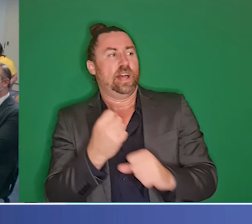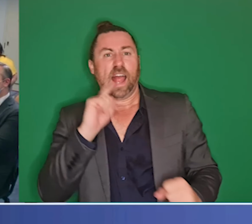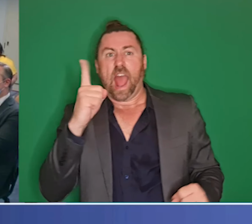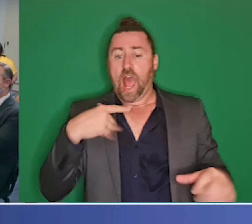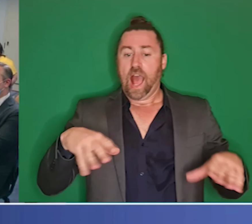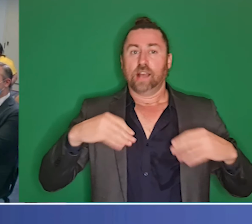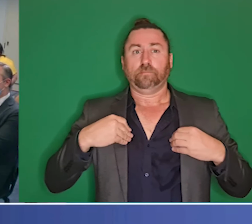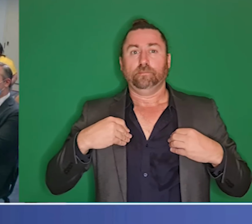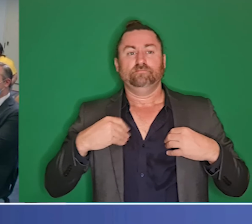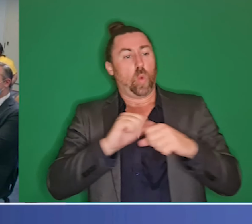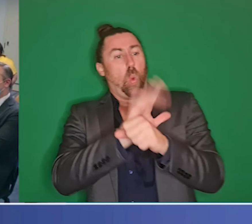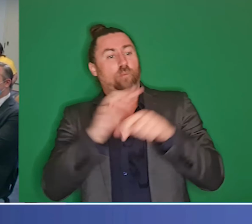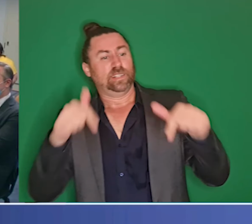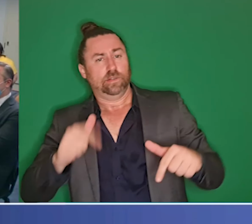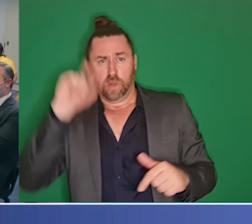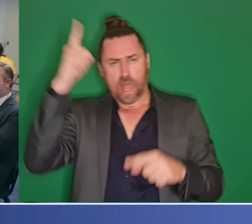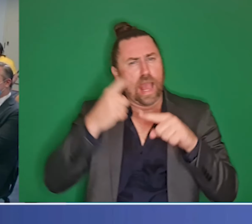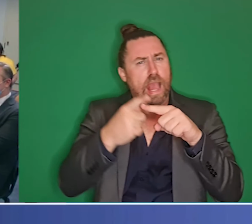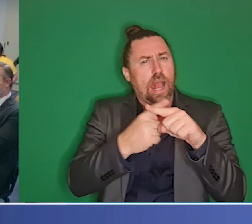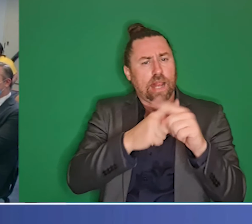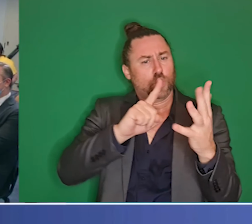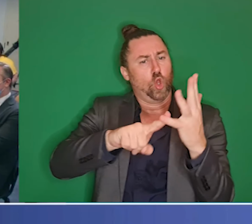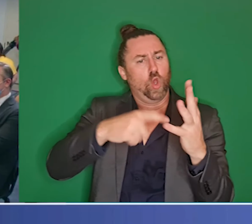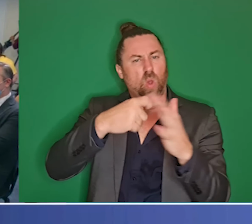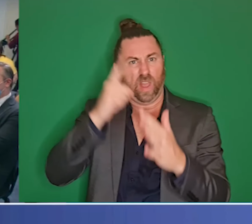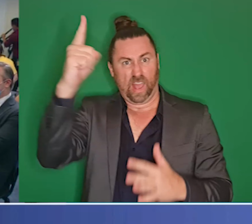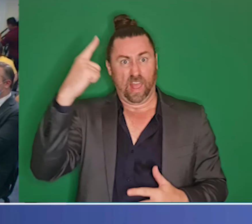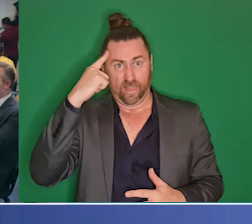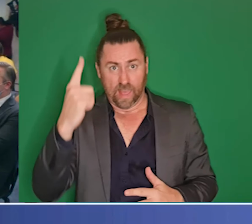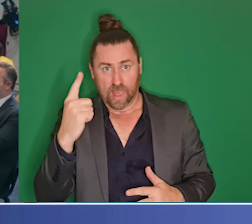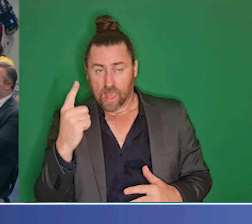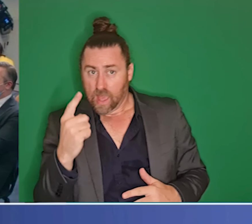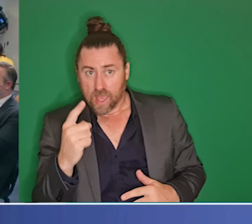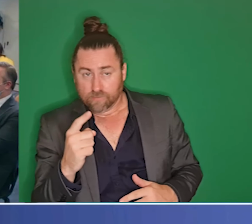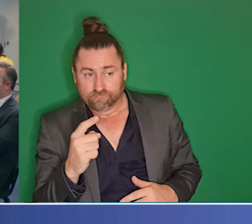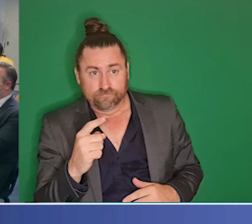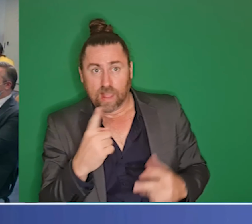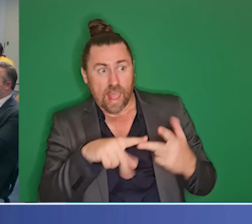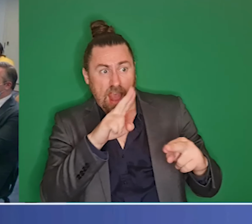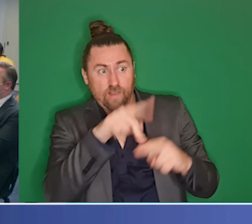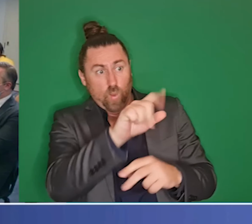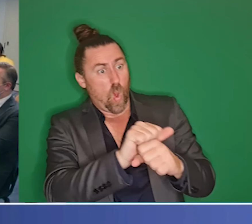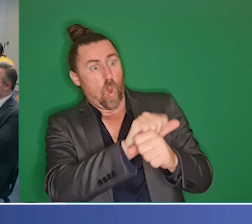The UK Government is reportedly considering zero days mandated isolation for COVID-positive people.